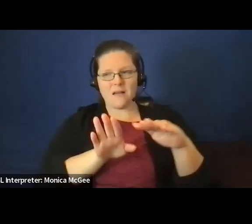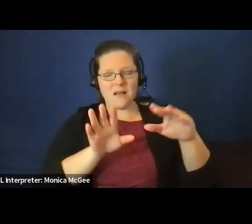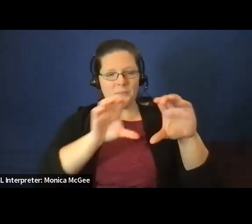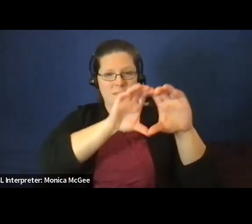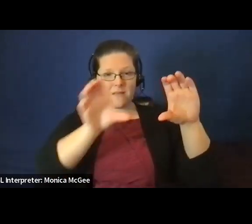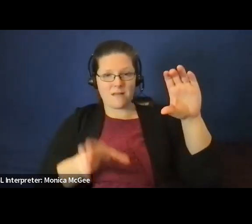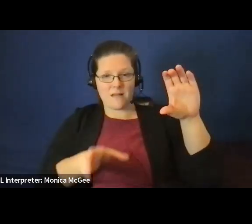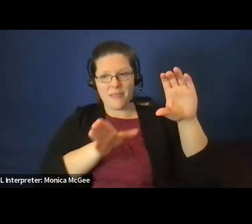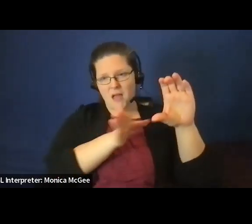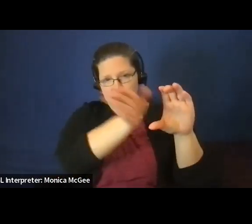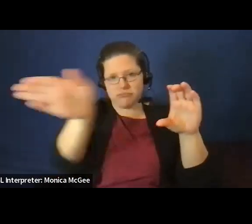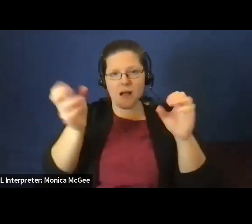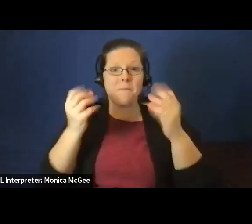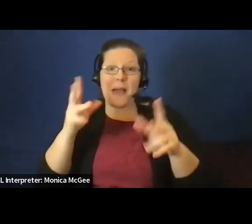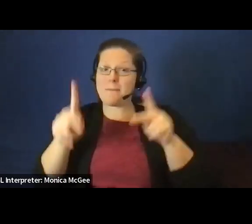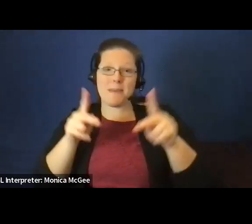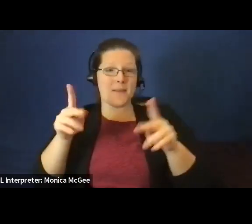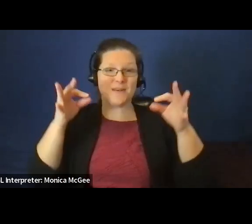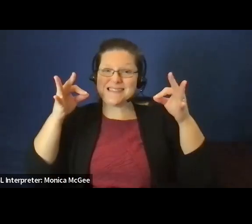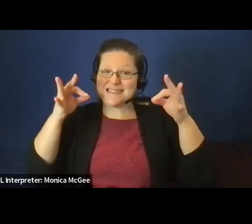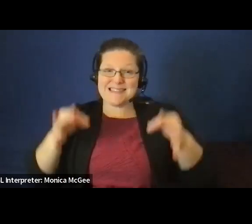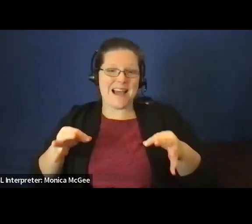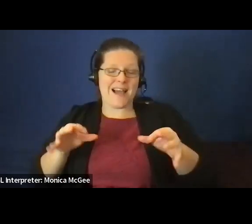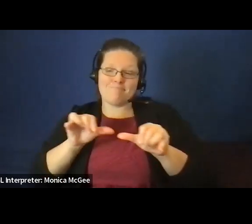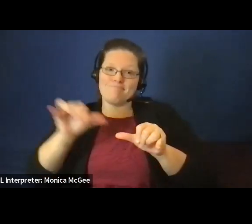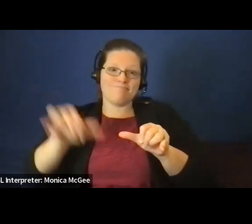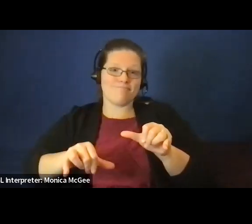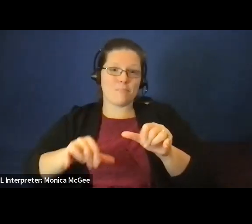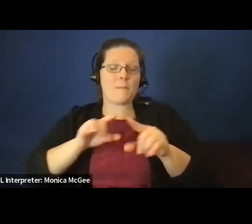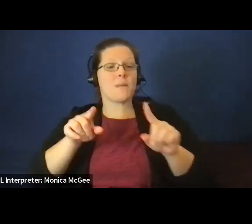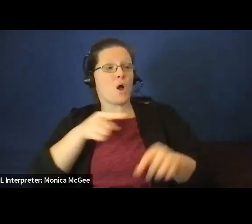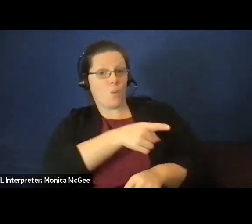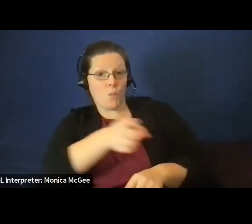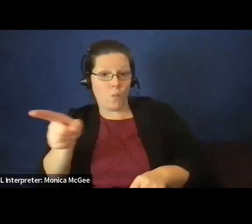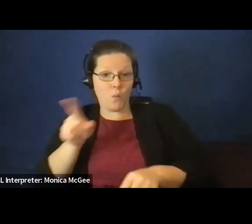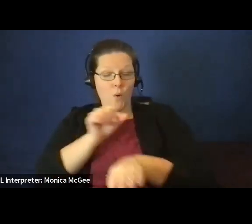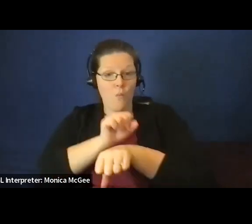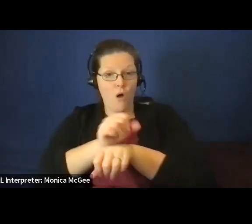pay attention. Everybody thought it was going to be in Tampa. When it took that hard right, there's a lot of